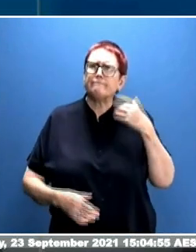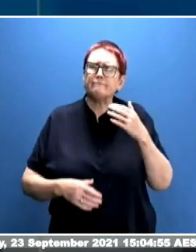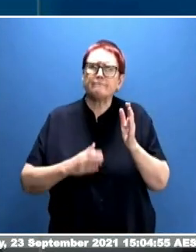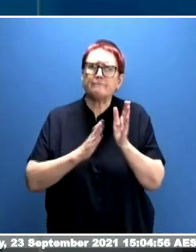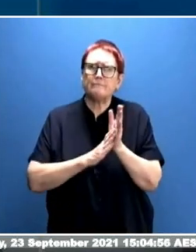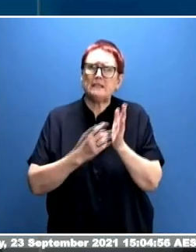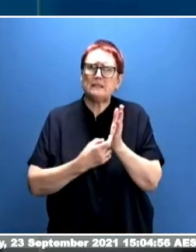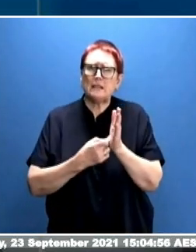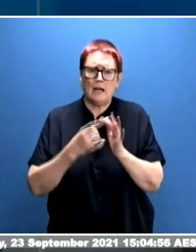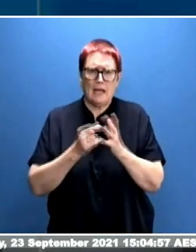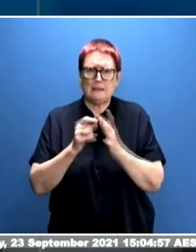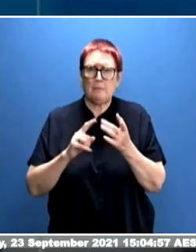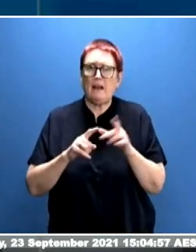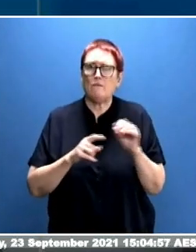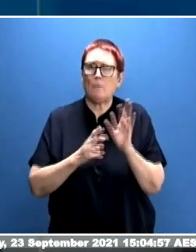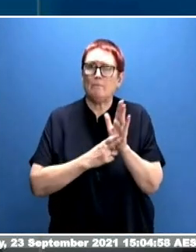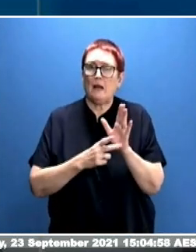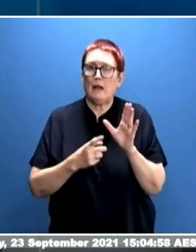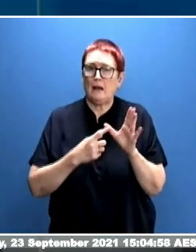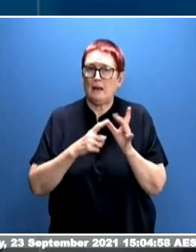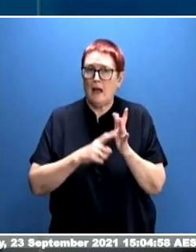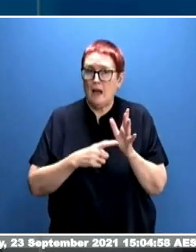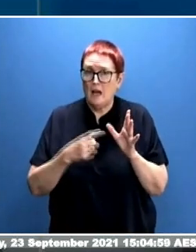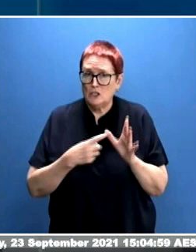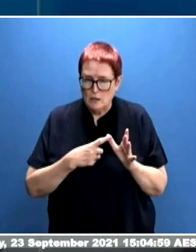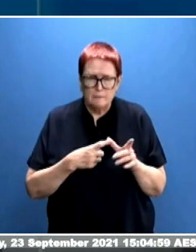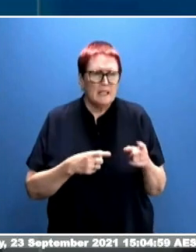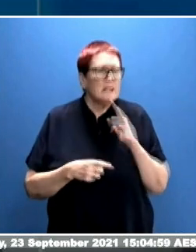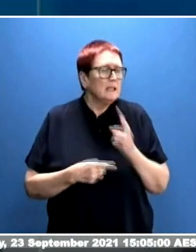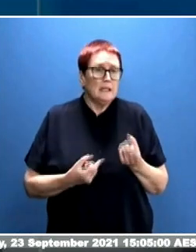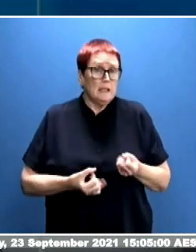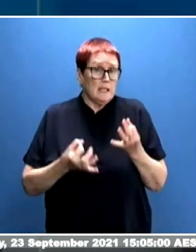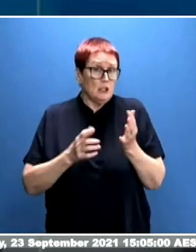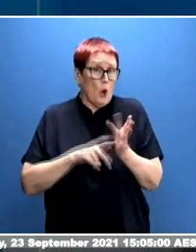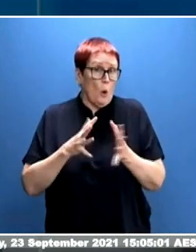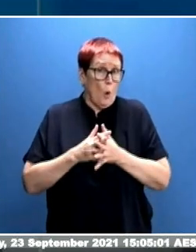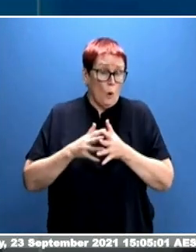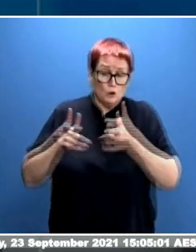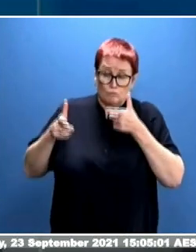NAAJA about the absence of a legislative framework at the moment is about the